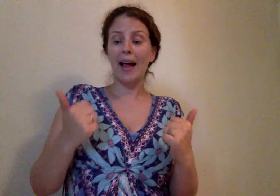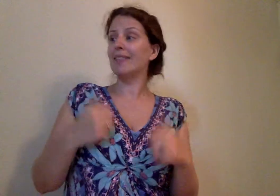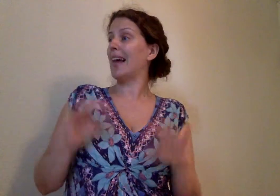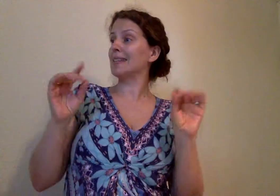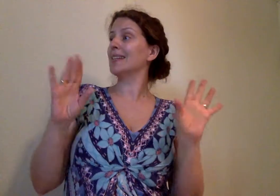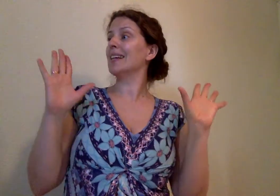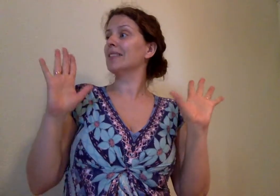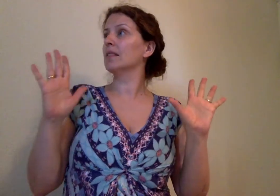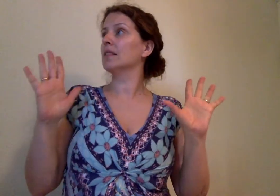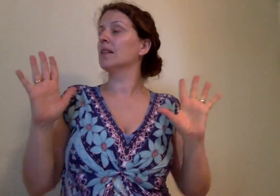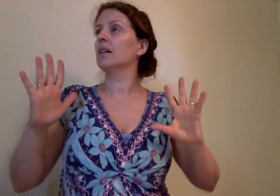"Well that's it."